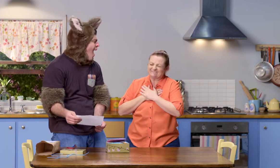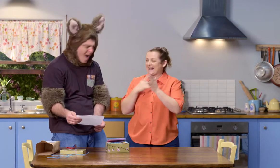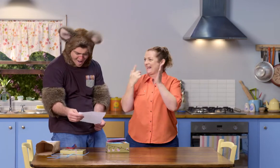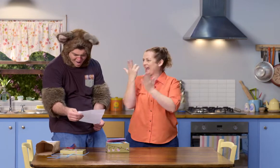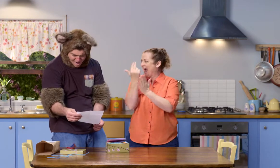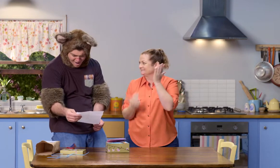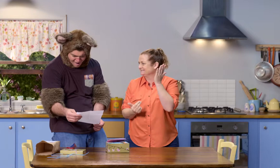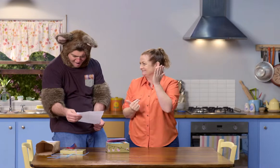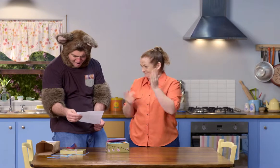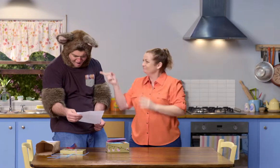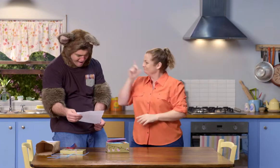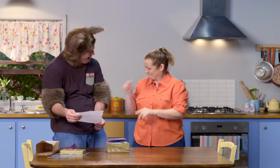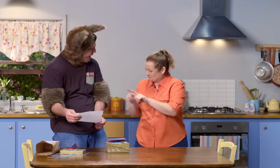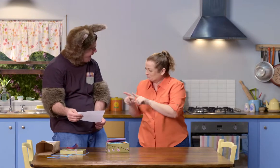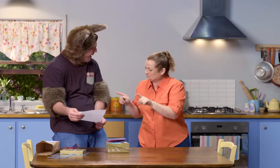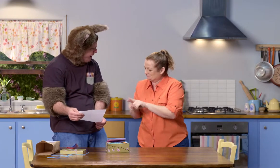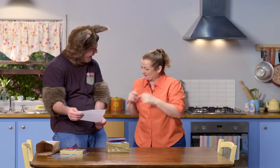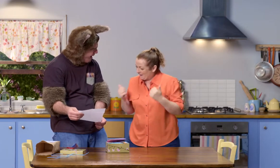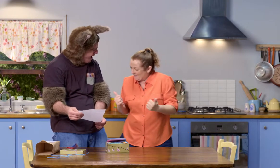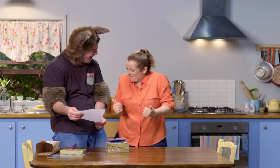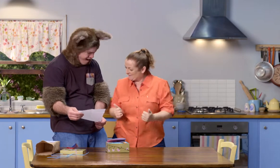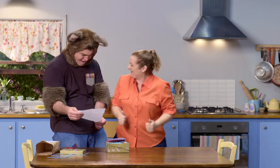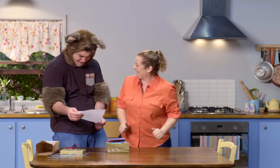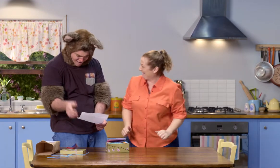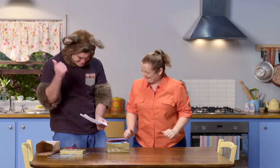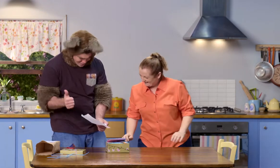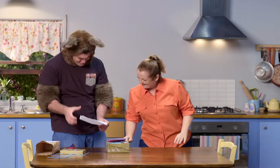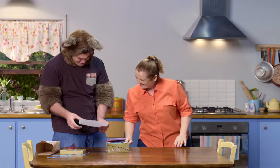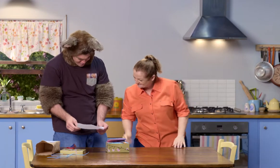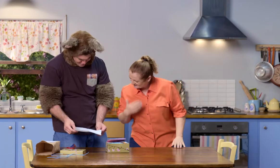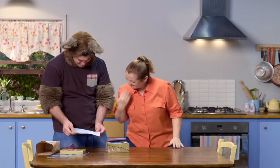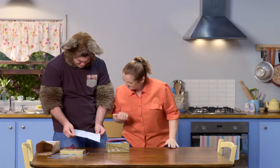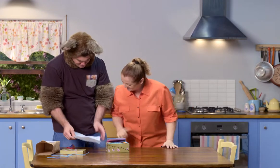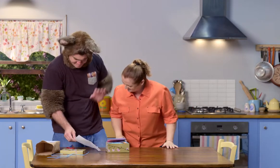so you can try it too. Oh, that's great!